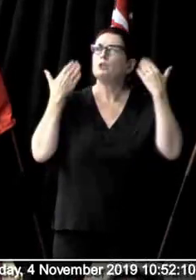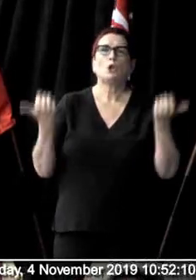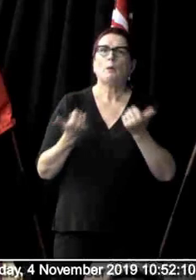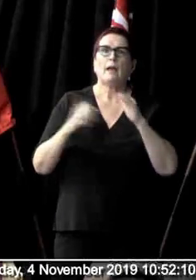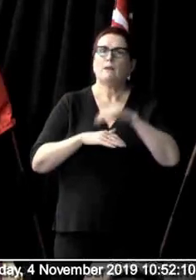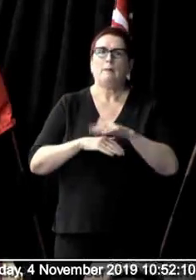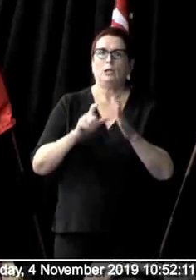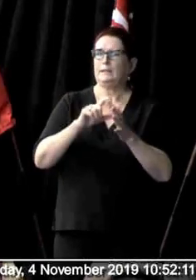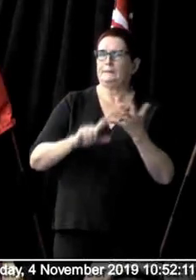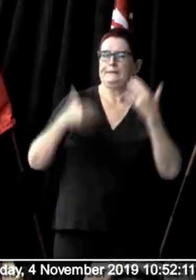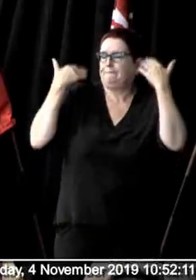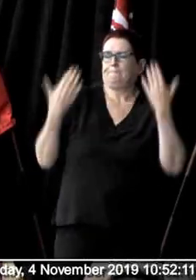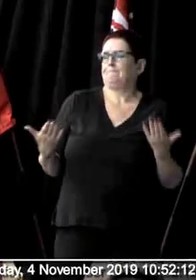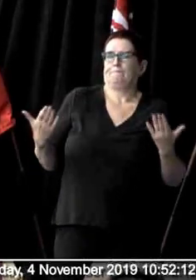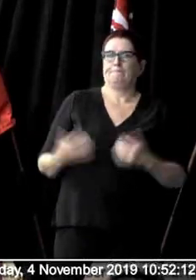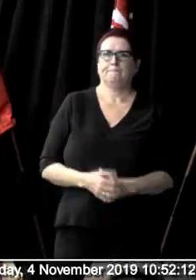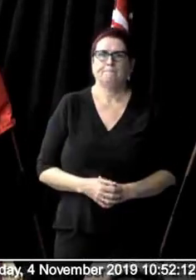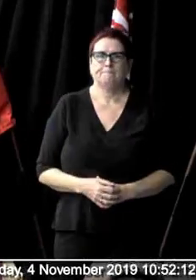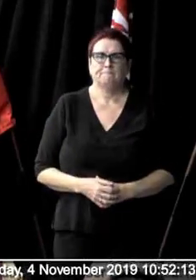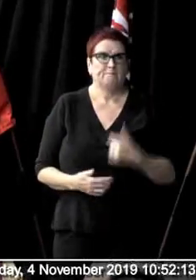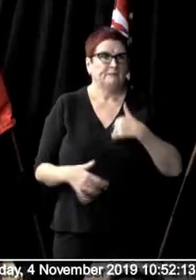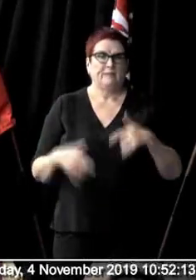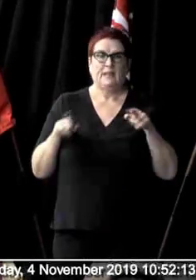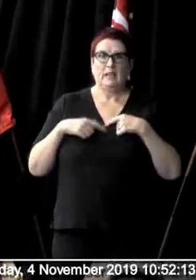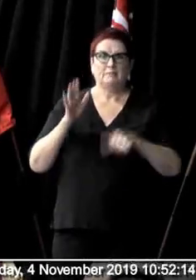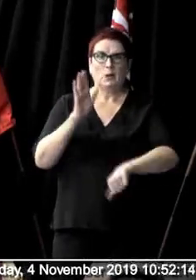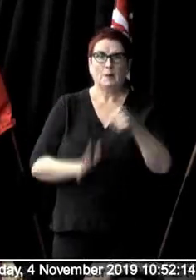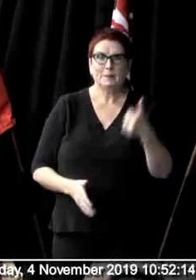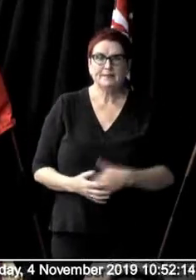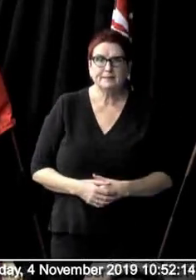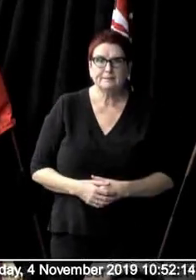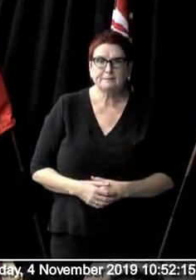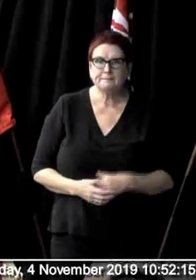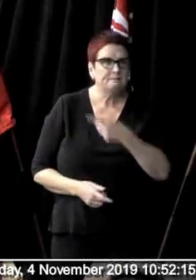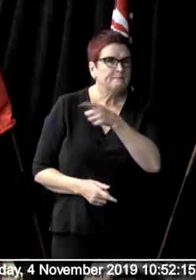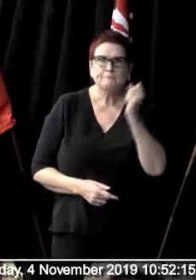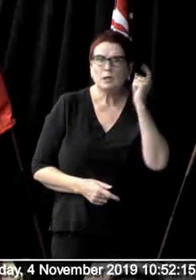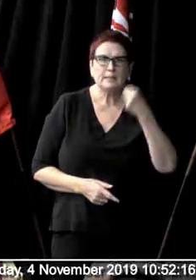It feels like we are hopeless and people don’t understand the life we live.